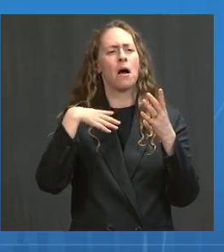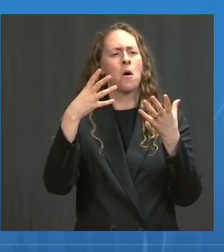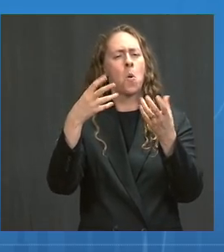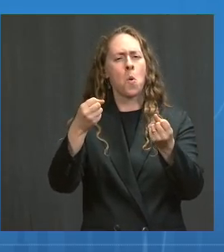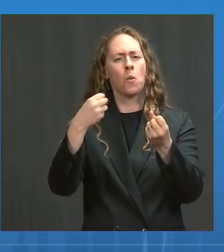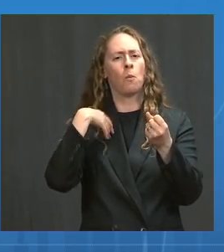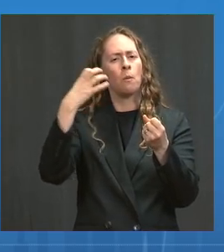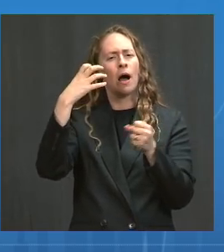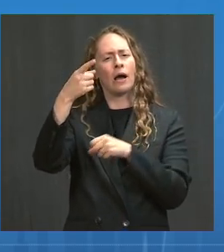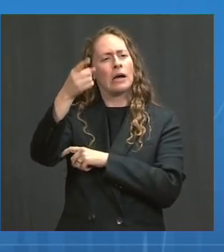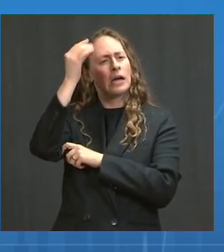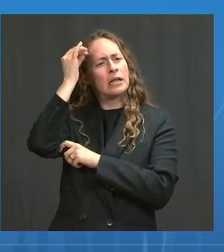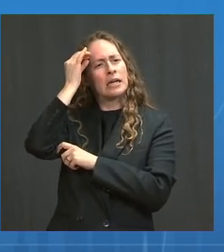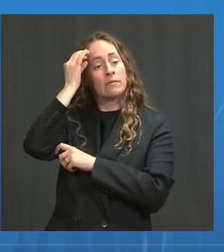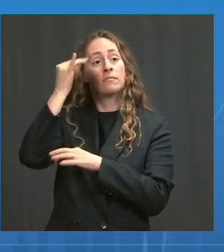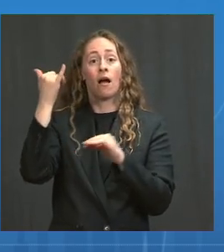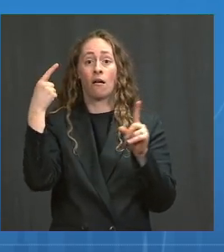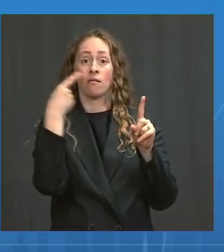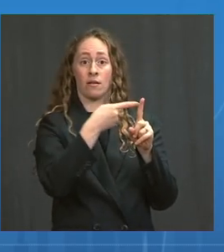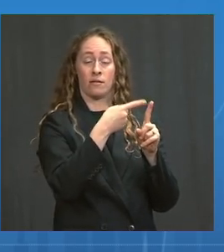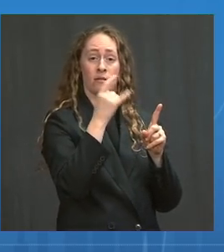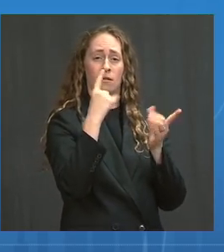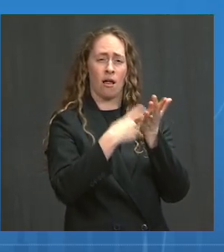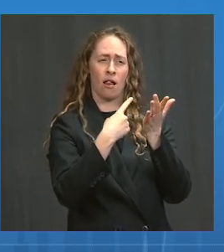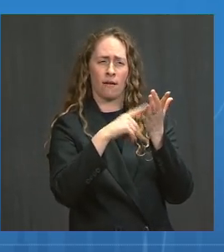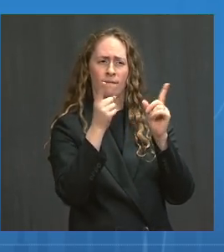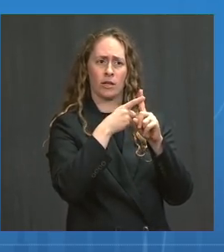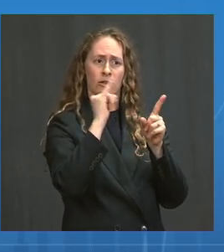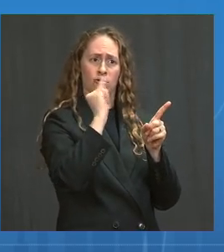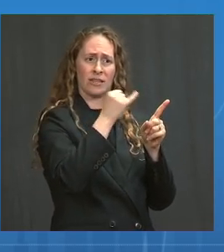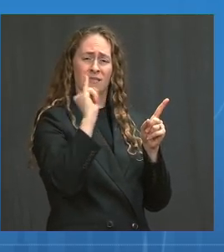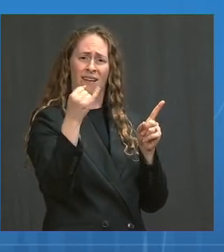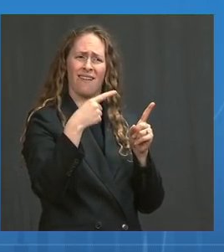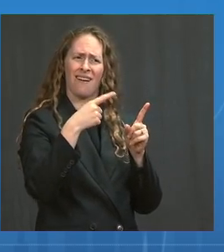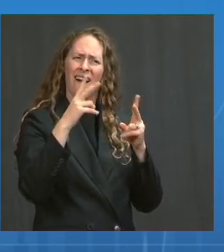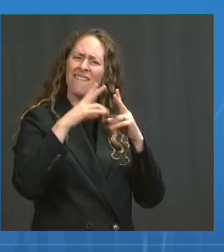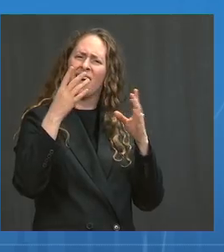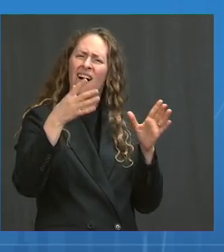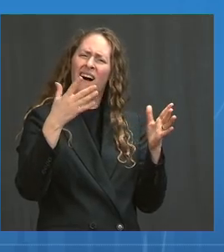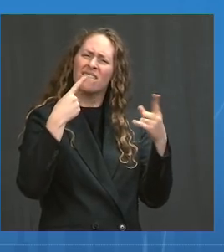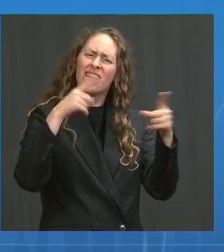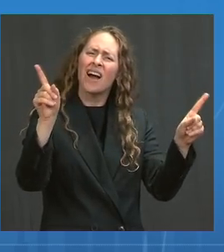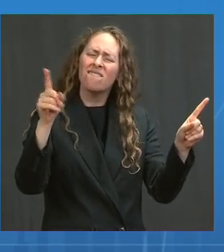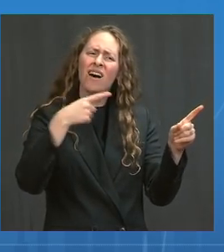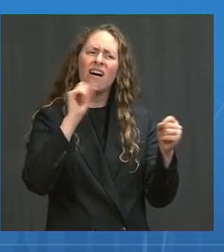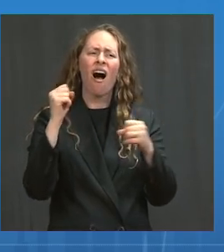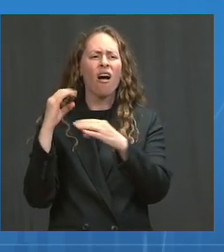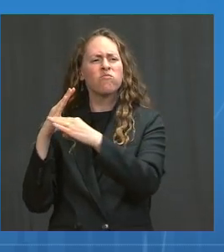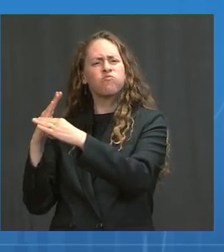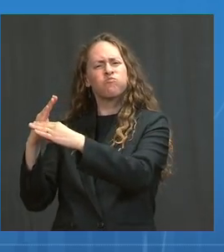the J&J vaccine is a highly effective vaccine that has been recommended very clearly